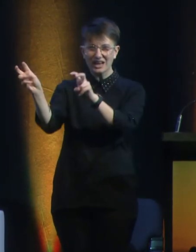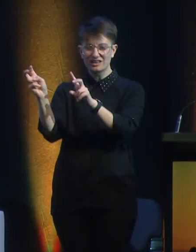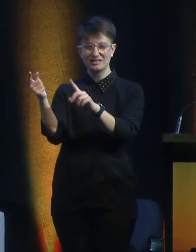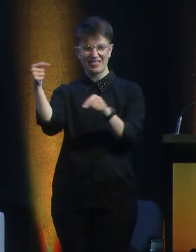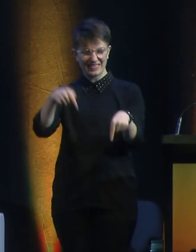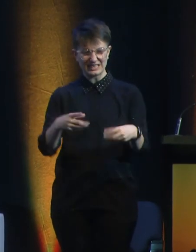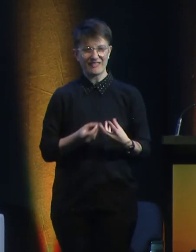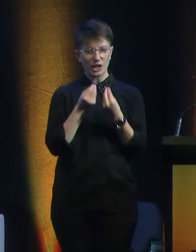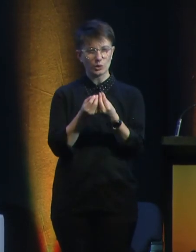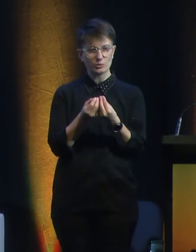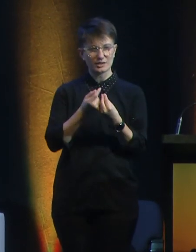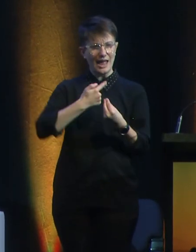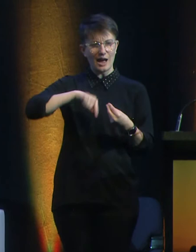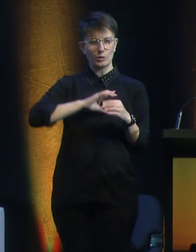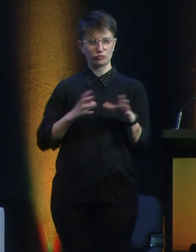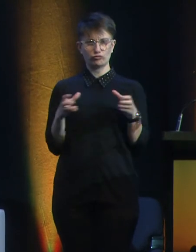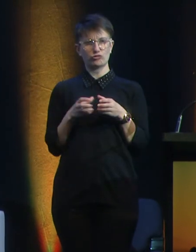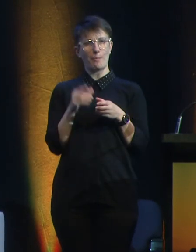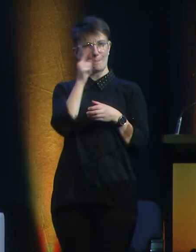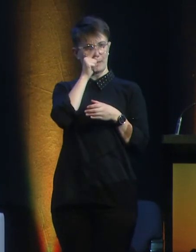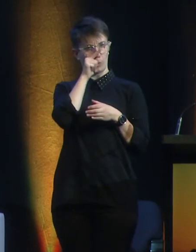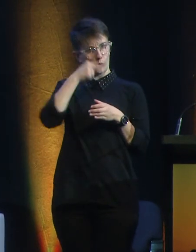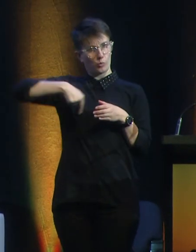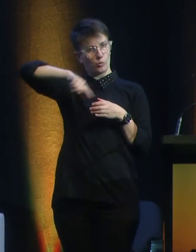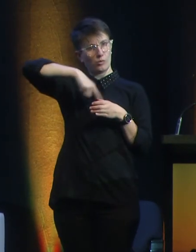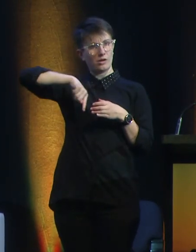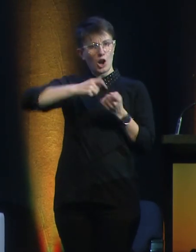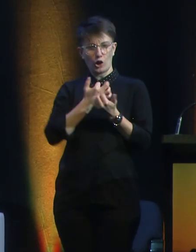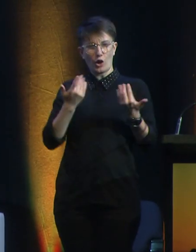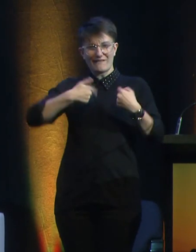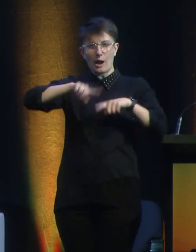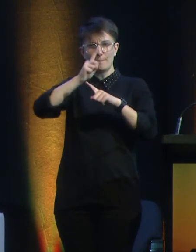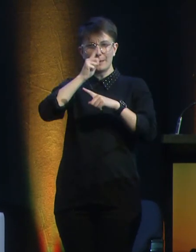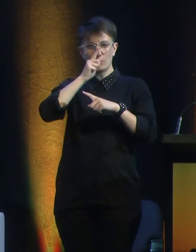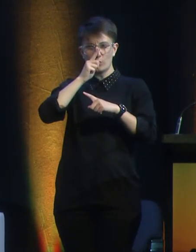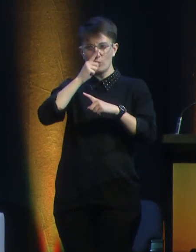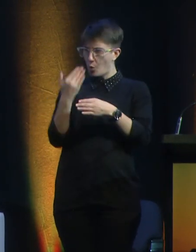tribal people, we have a lot of our people on the ground in those sort of rural communities,